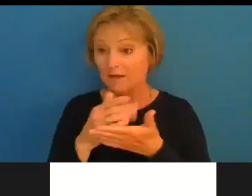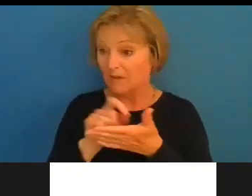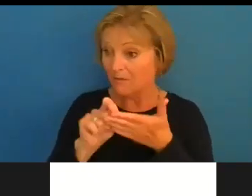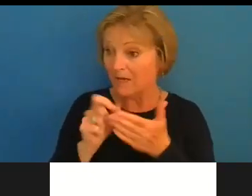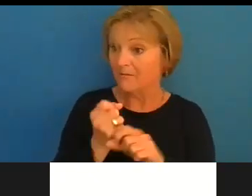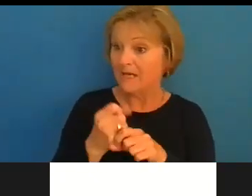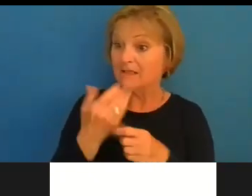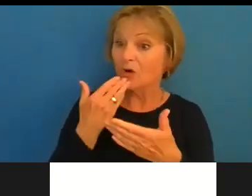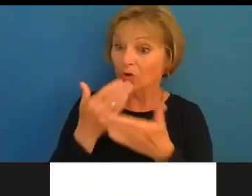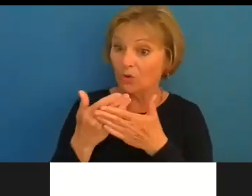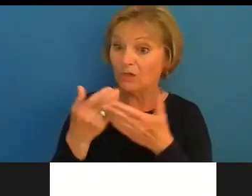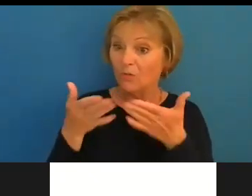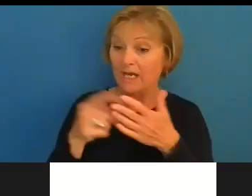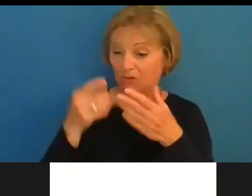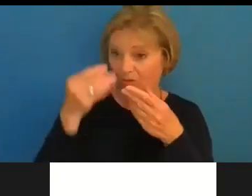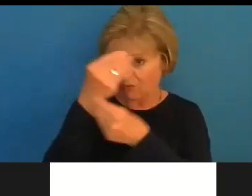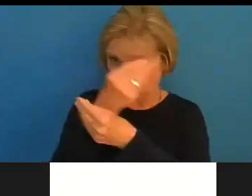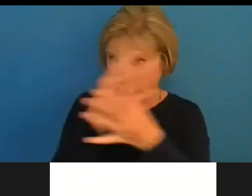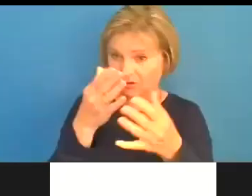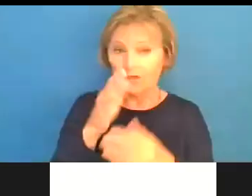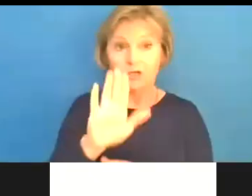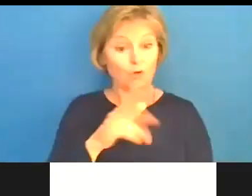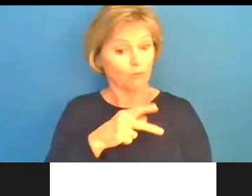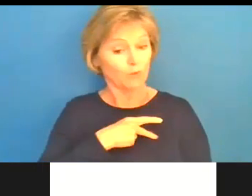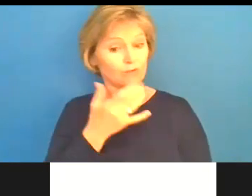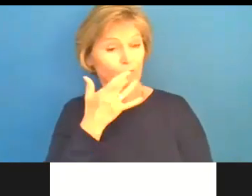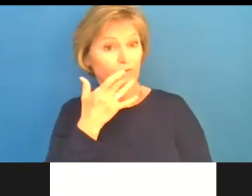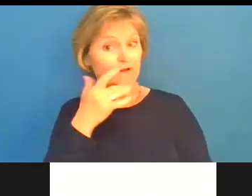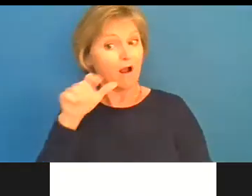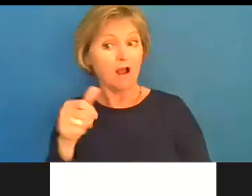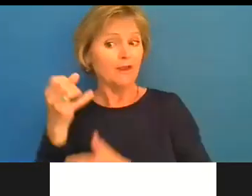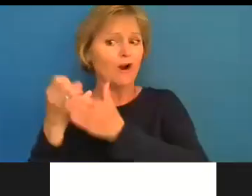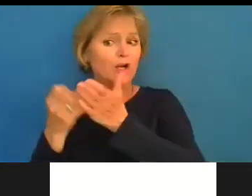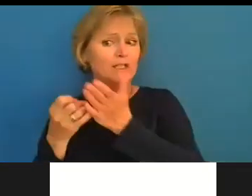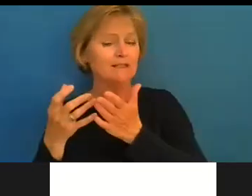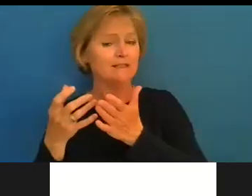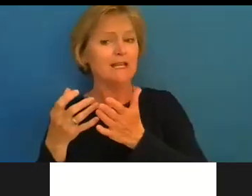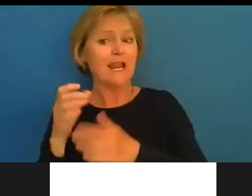a good condiut for this information? Is it personal preference? Are there any other artistic outlets you use for a similar purpose?"